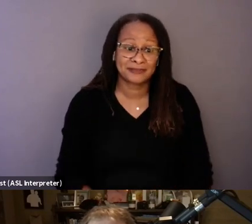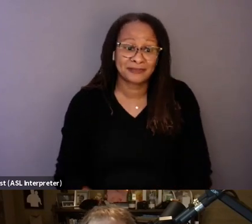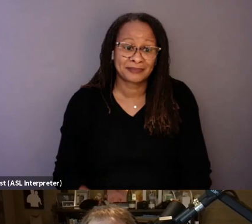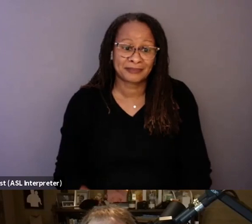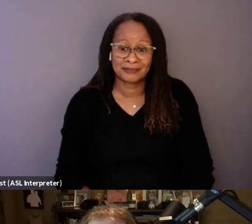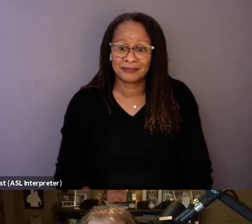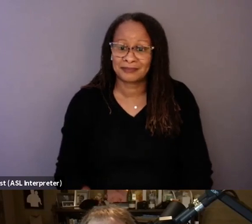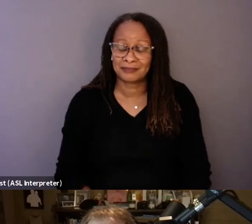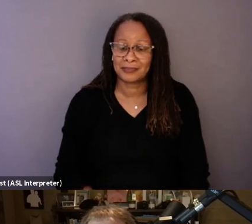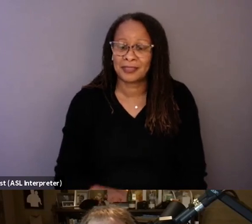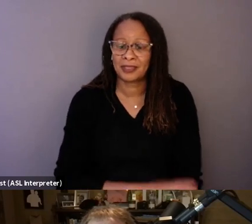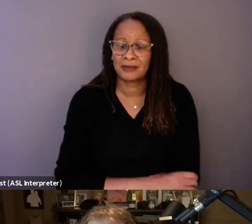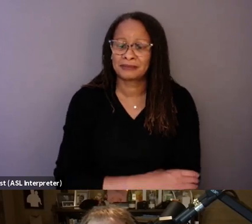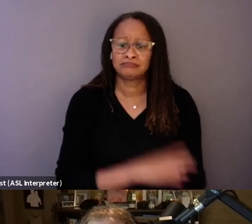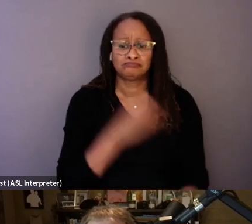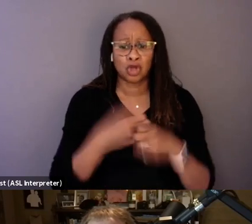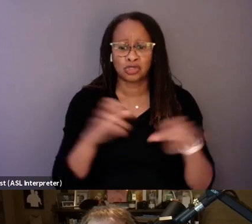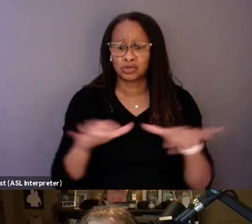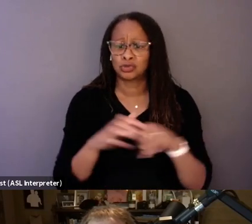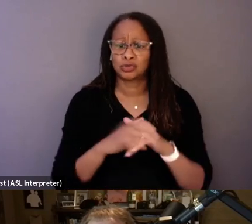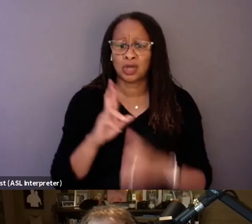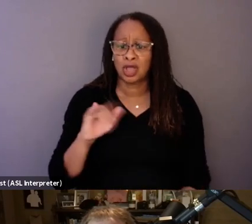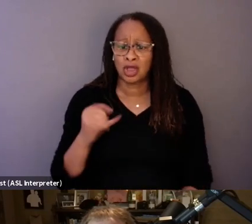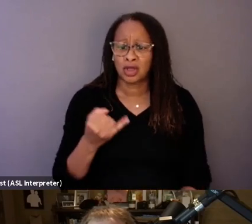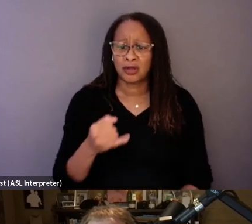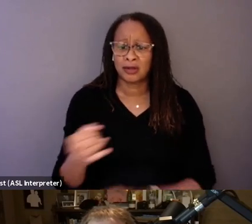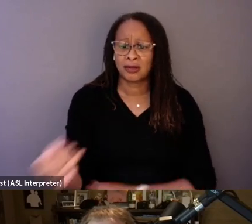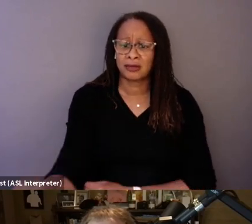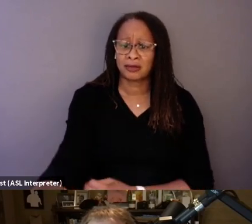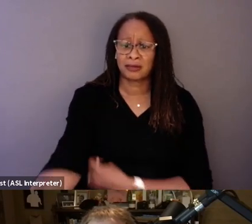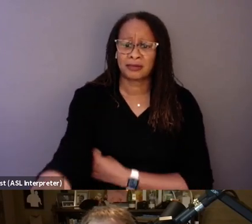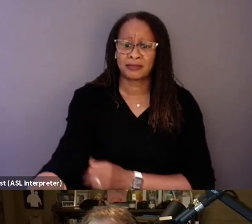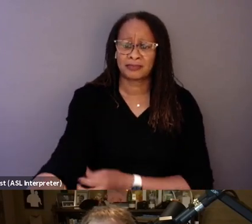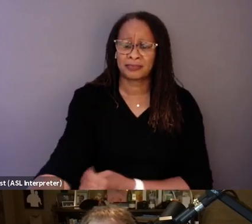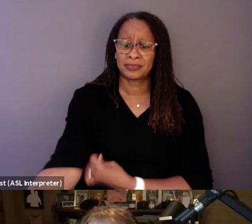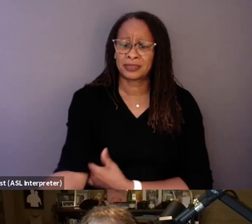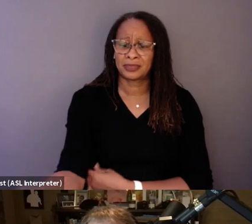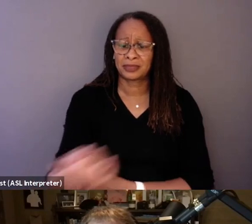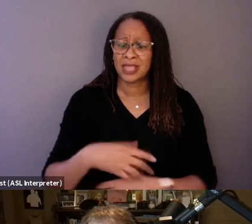Oh, and it was hard to do, I mean, RJ, really did that wonderfully because there isn't a lot of documentation.